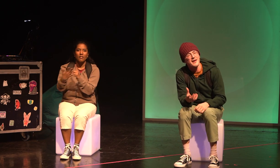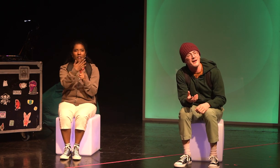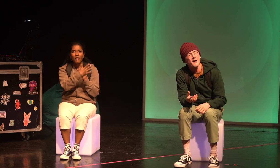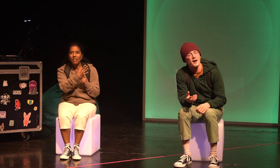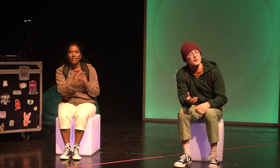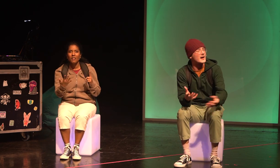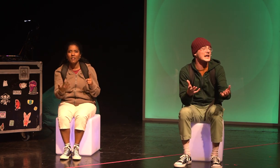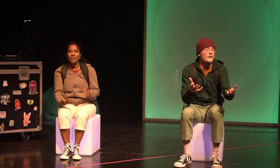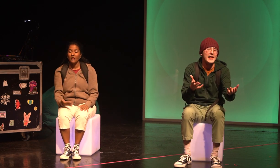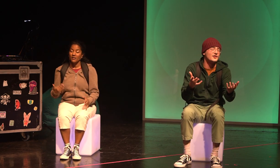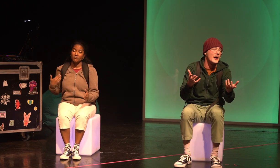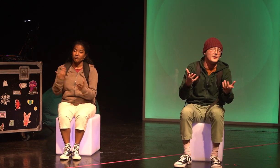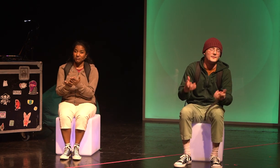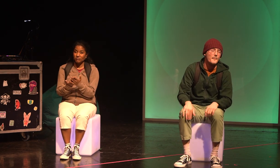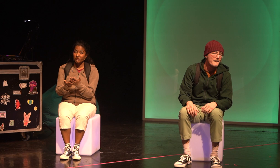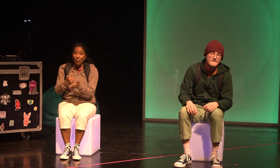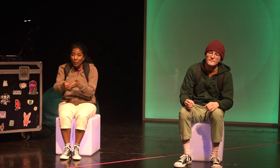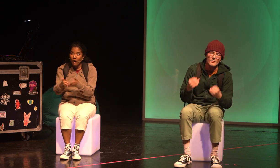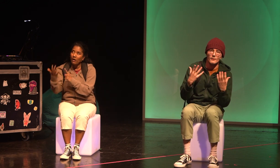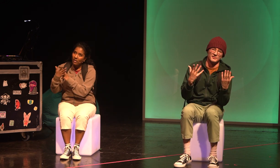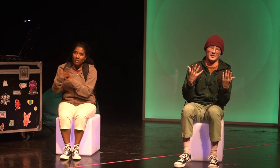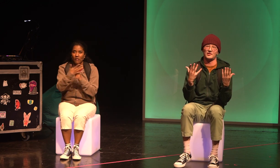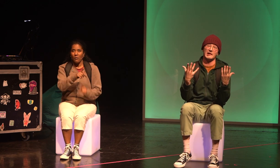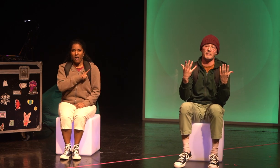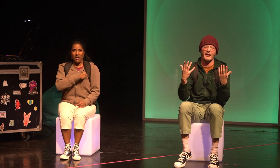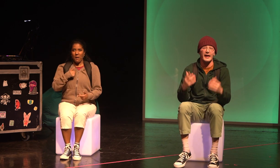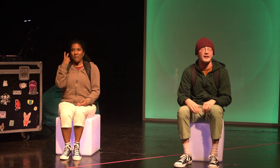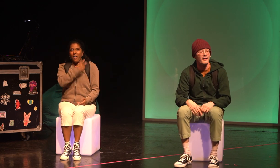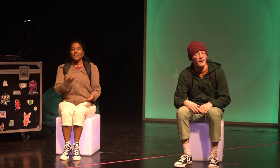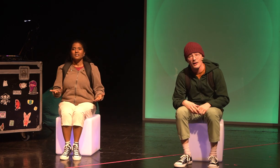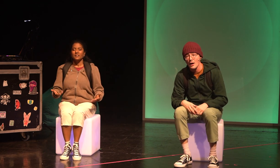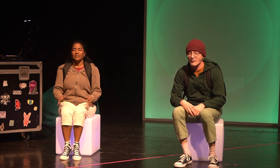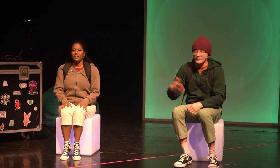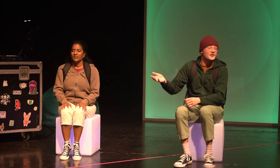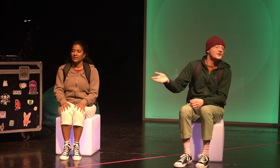me. Look, I get enough of that, you know, cos I'm visually impaired, but she was